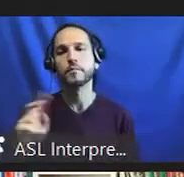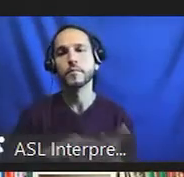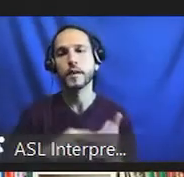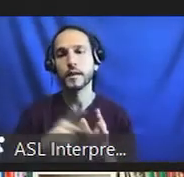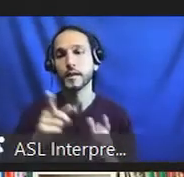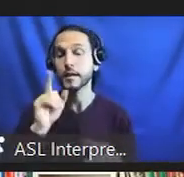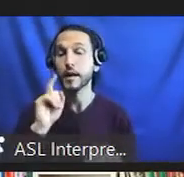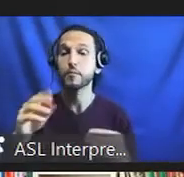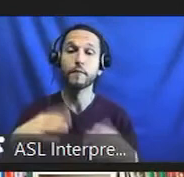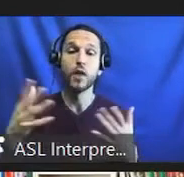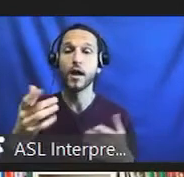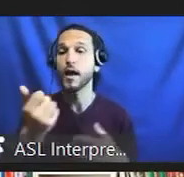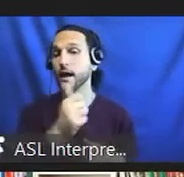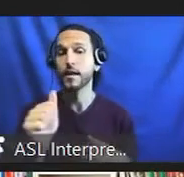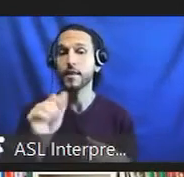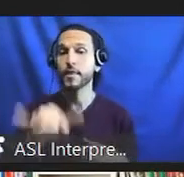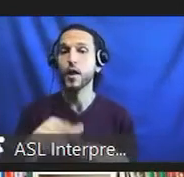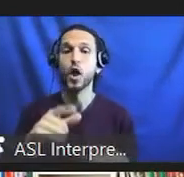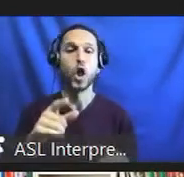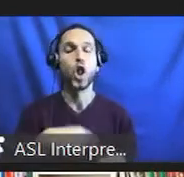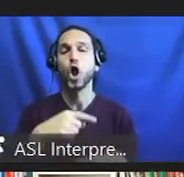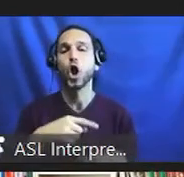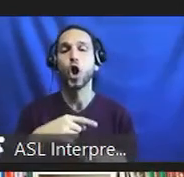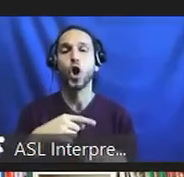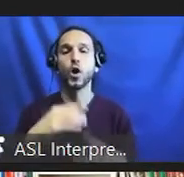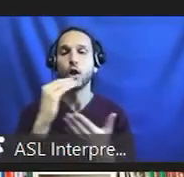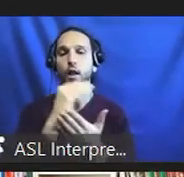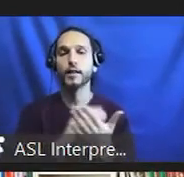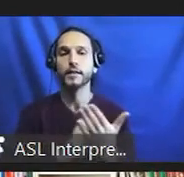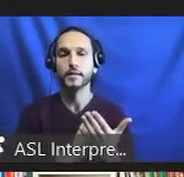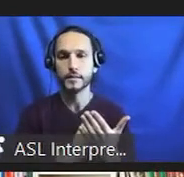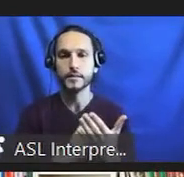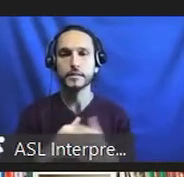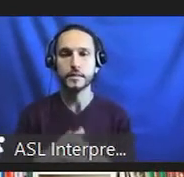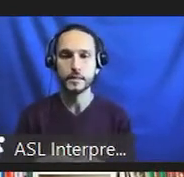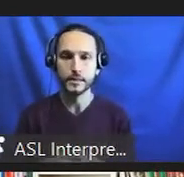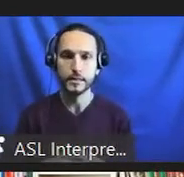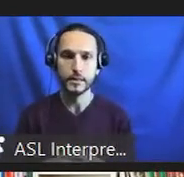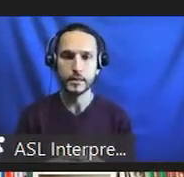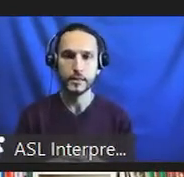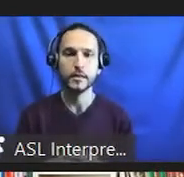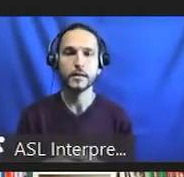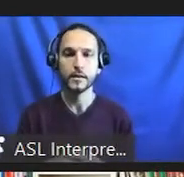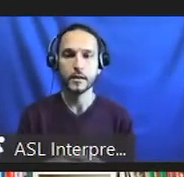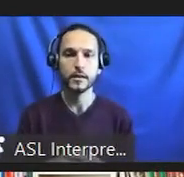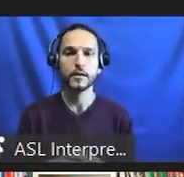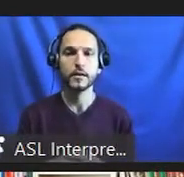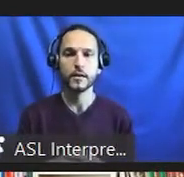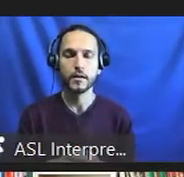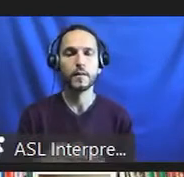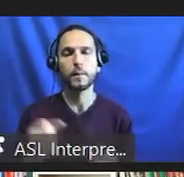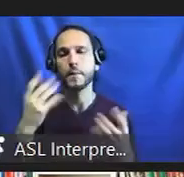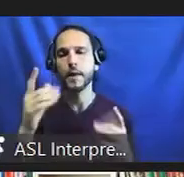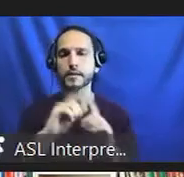anything on that long list, that other slide with all the long list and terms on it.